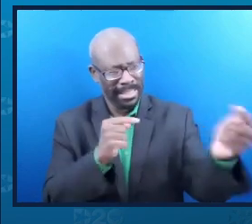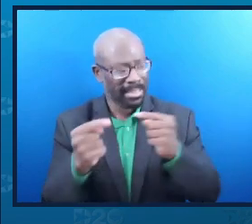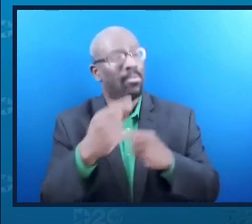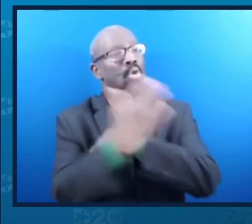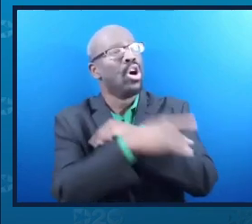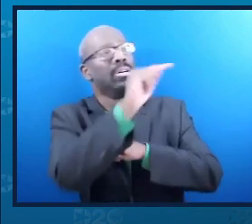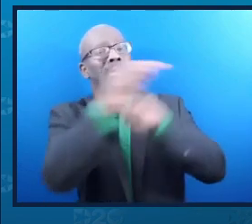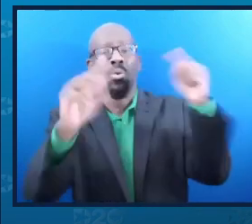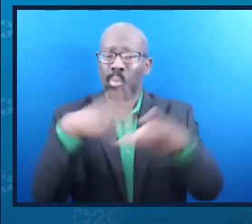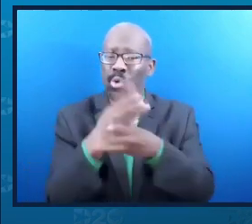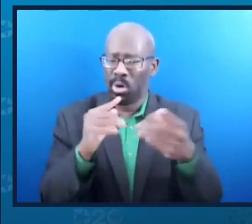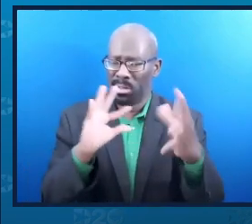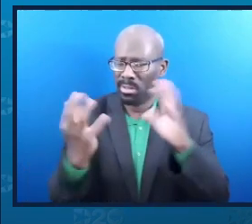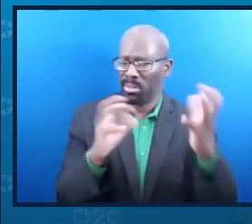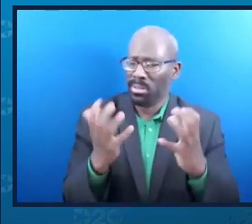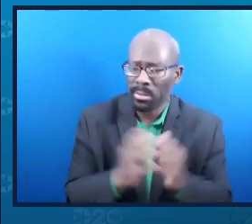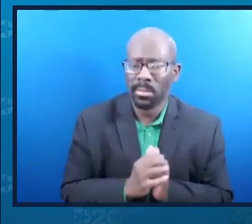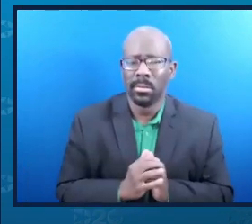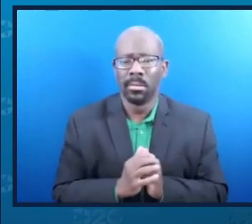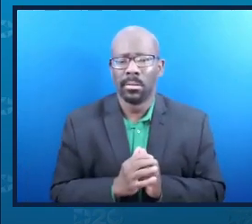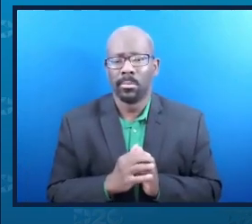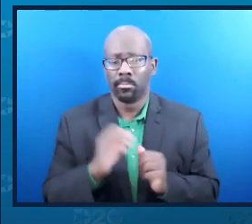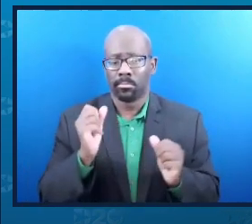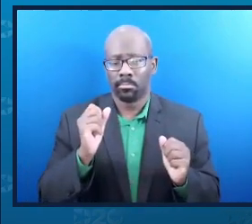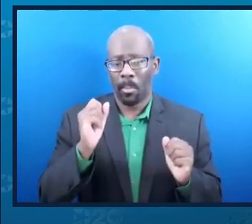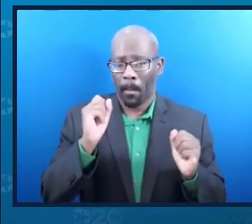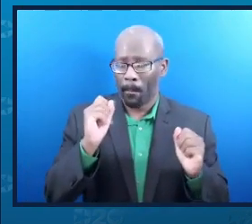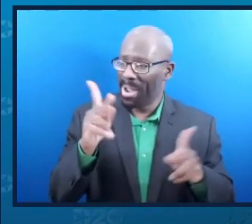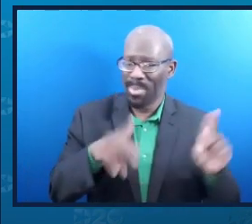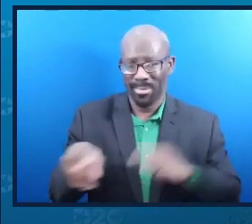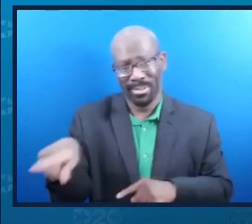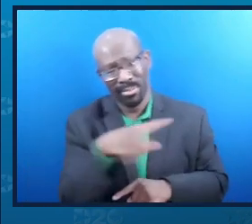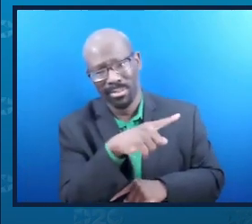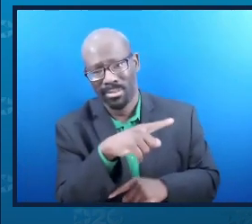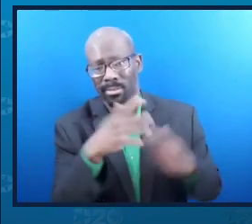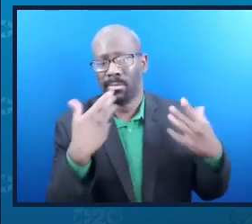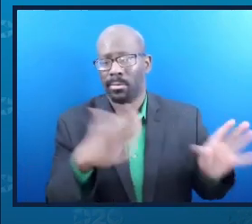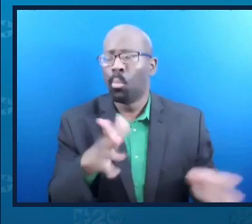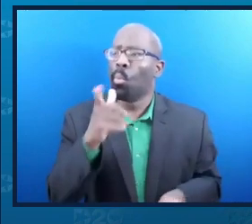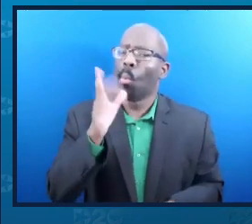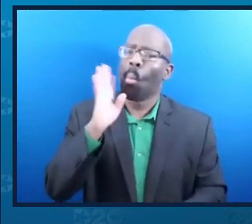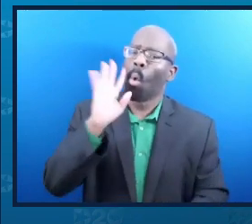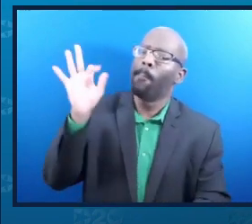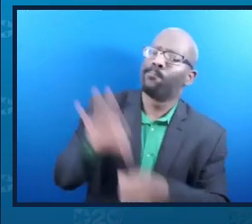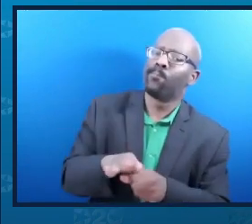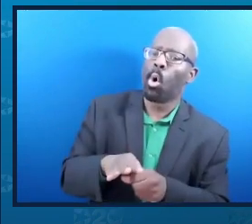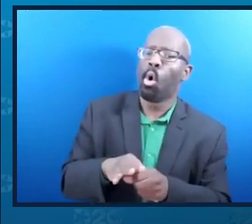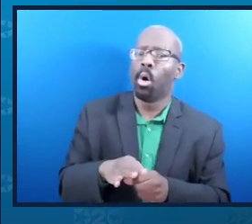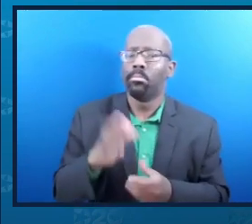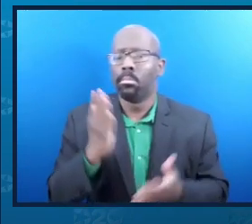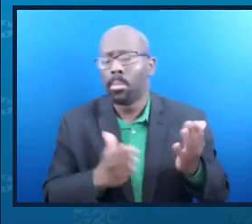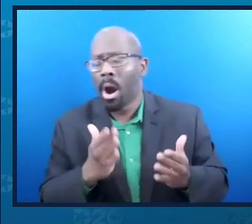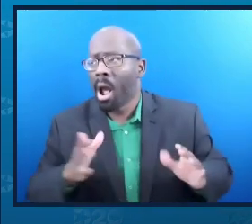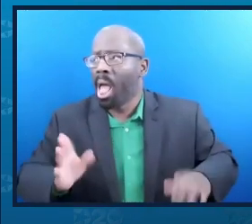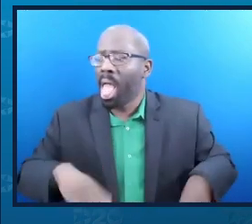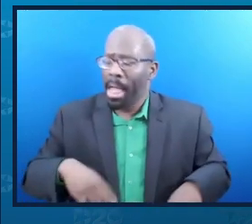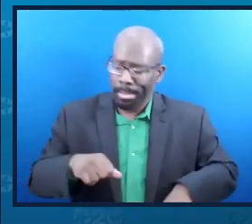HAVE ALREADY MADE UP YOUR MIND, BUT, YOU ARE STILL NOT SURE